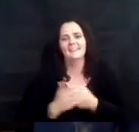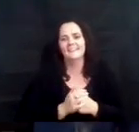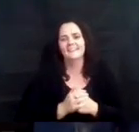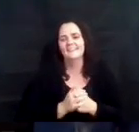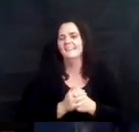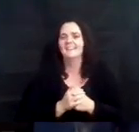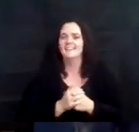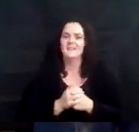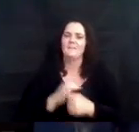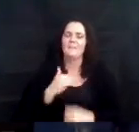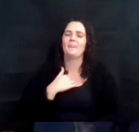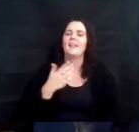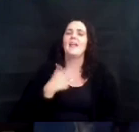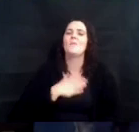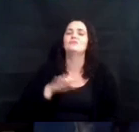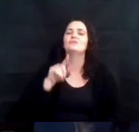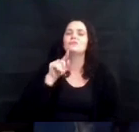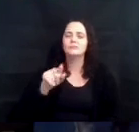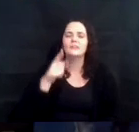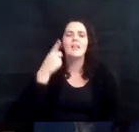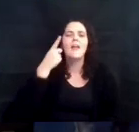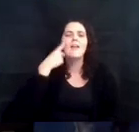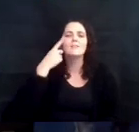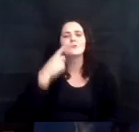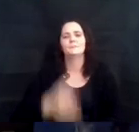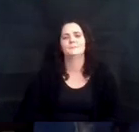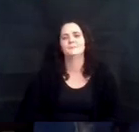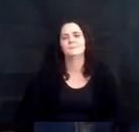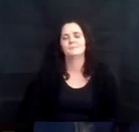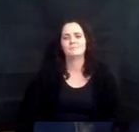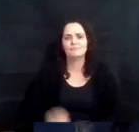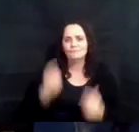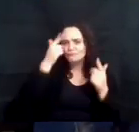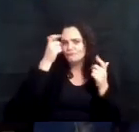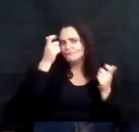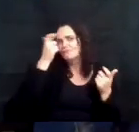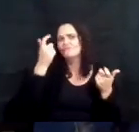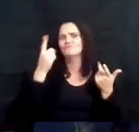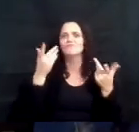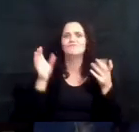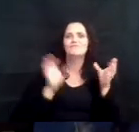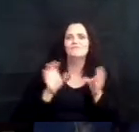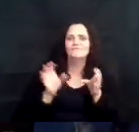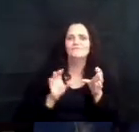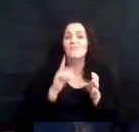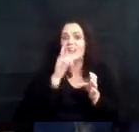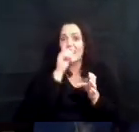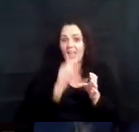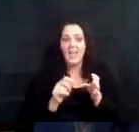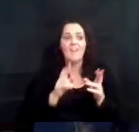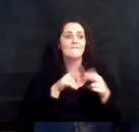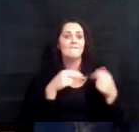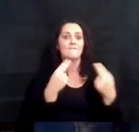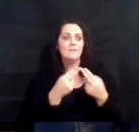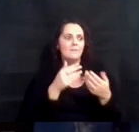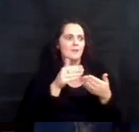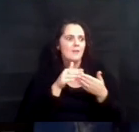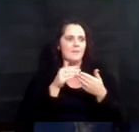But look, I want you to just play, just experiment again and, this is something that you can do with other family members, get people involved